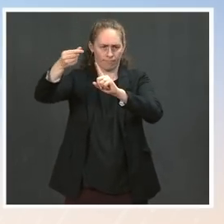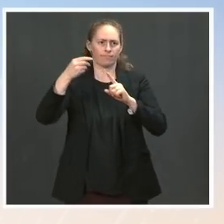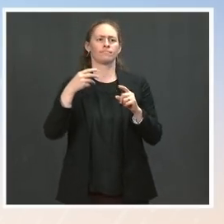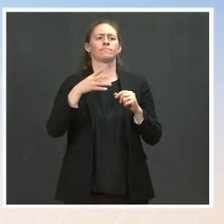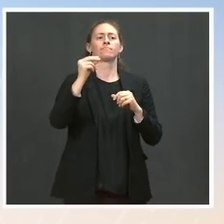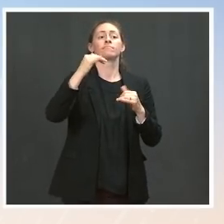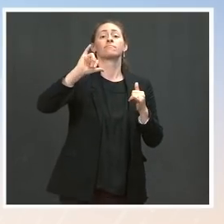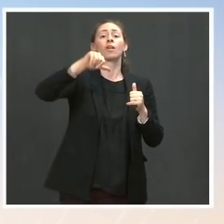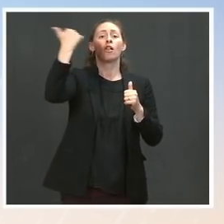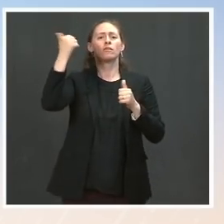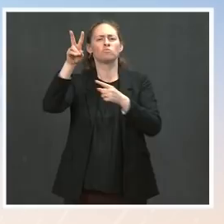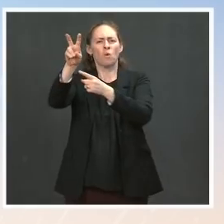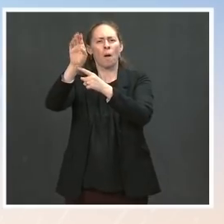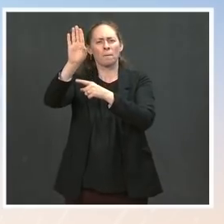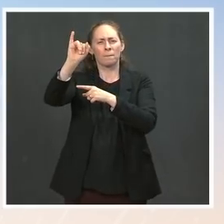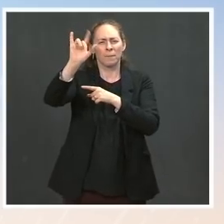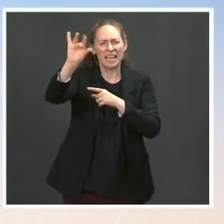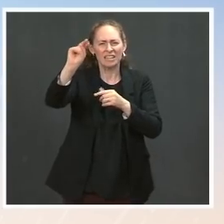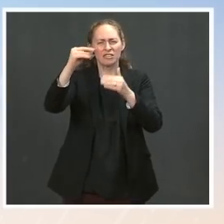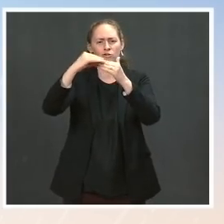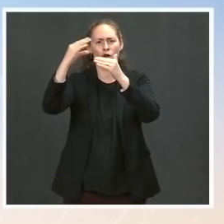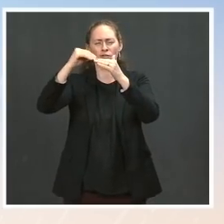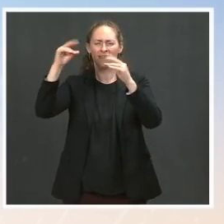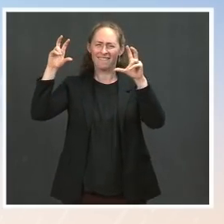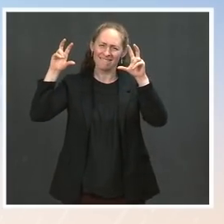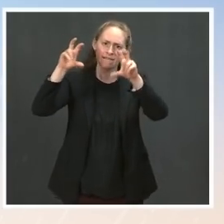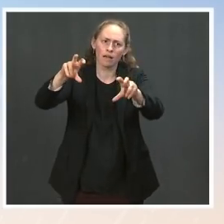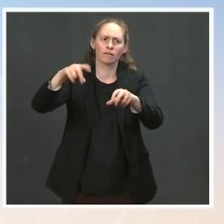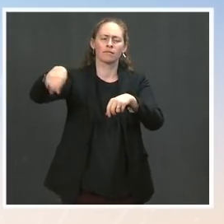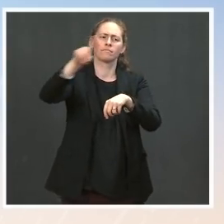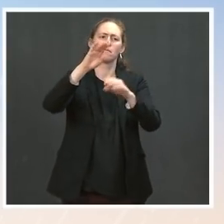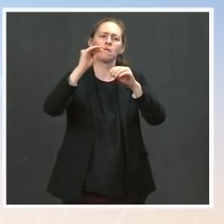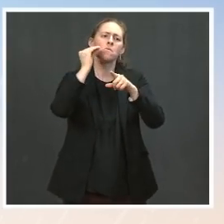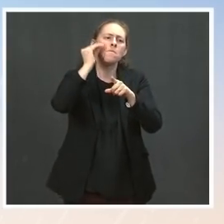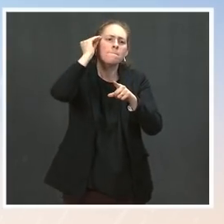You should all have them. But what they really do is identify the needs in these states